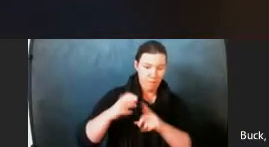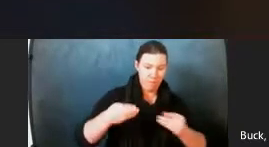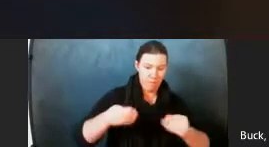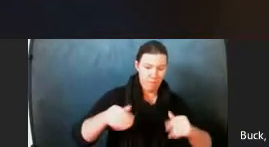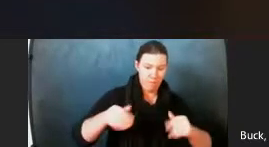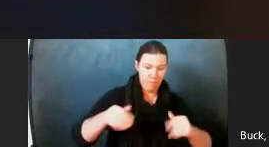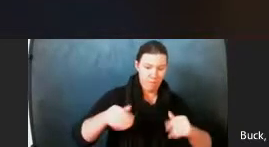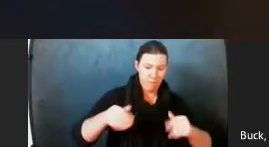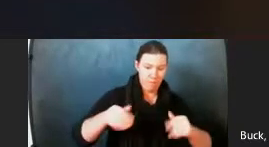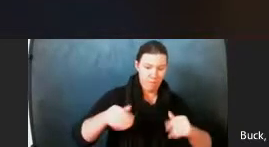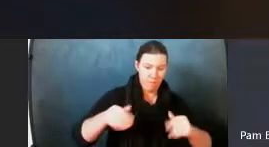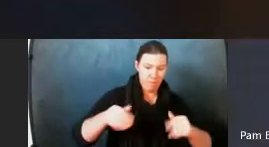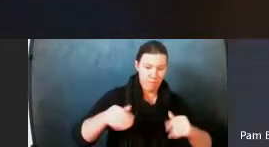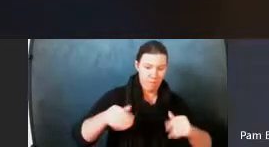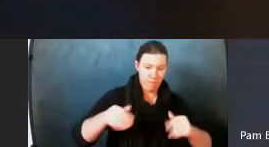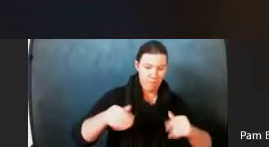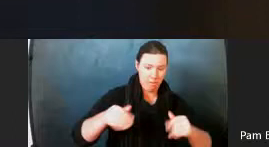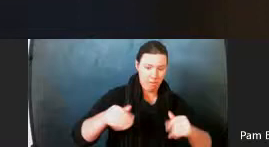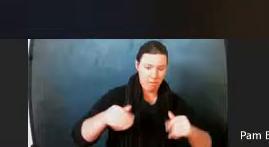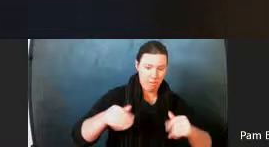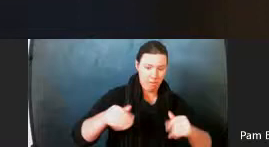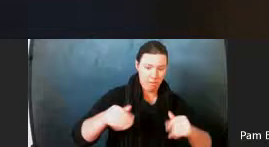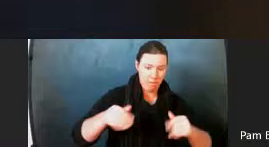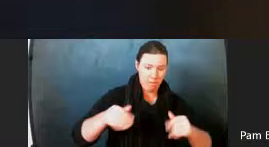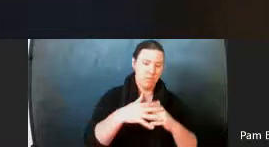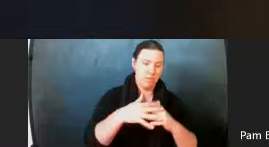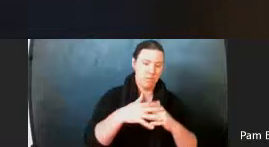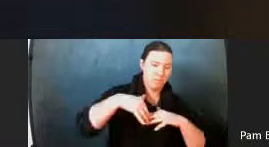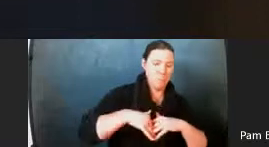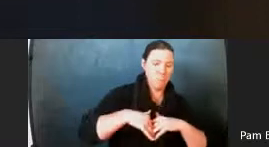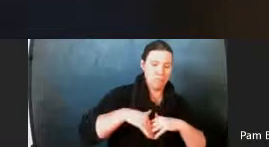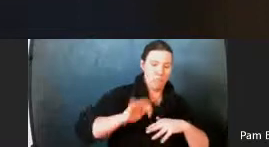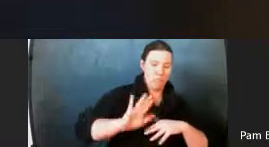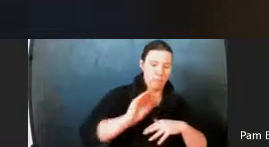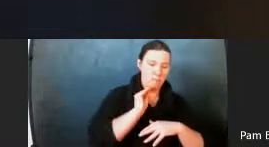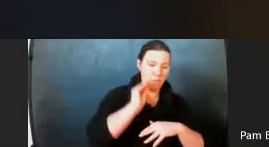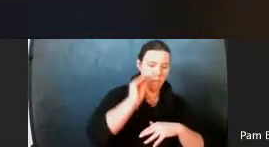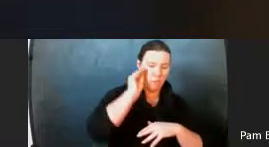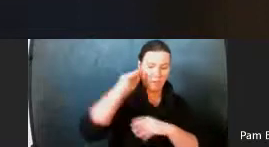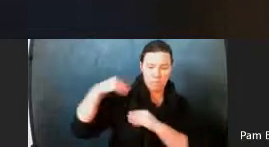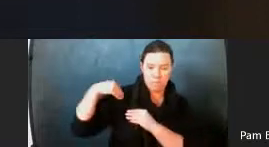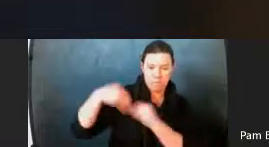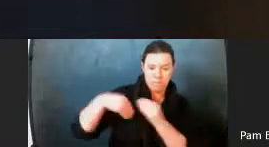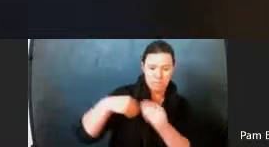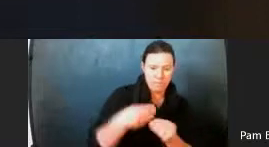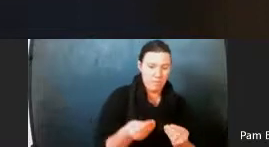(light tones) Welcome. So I'm showing that we have a lot of interest